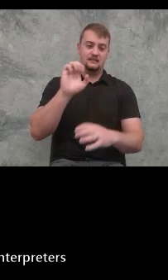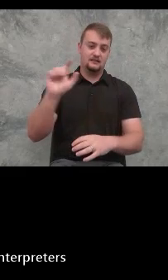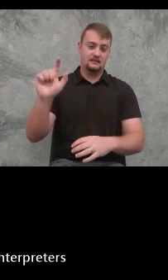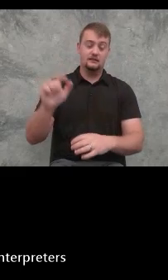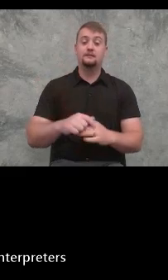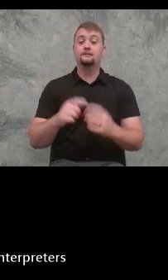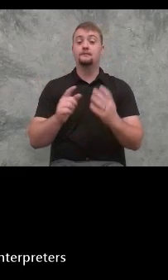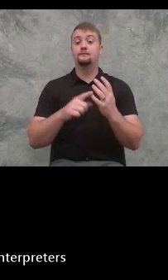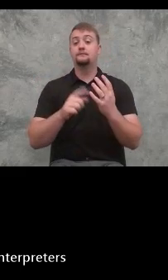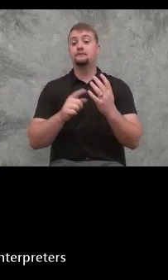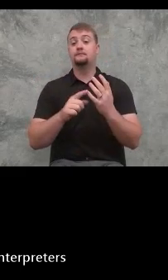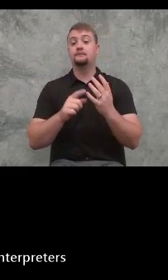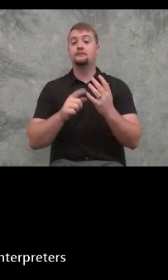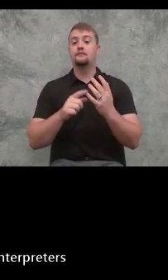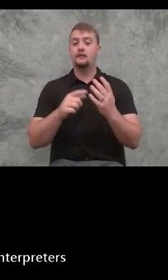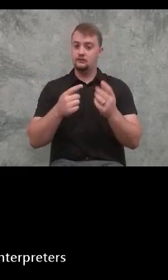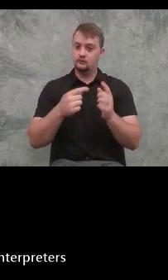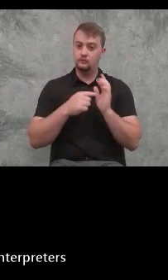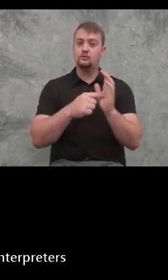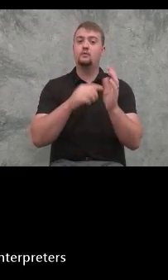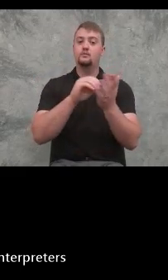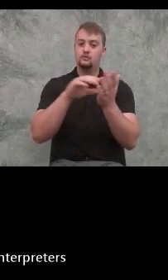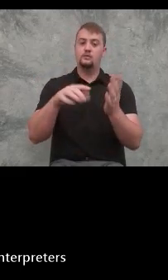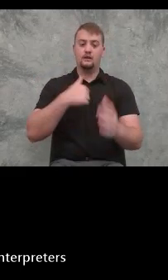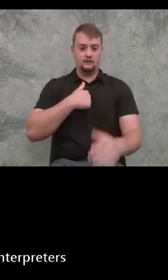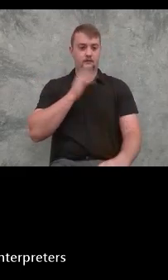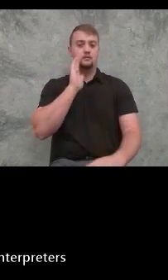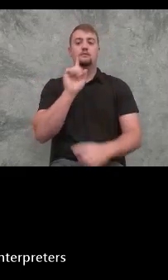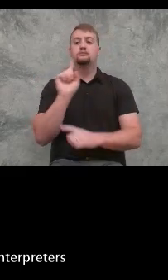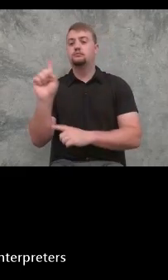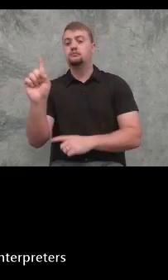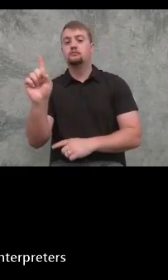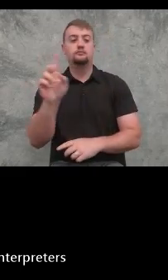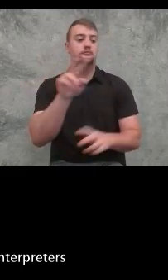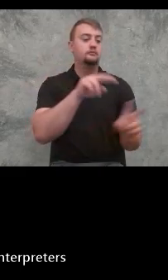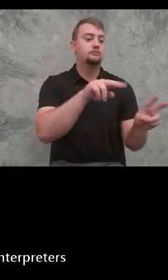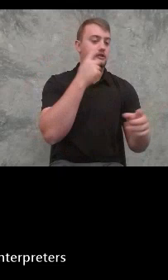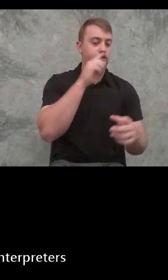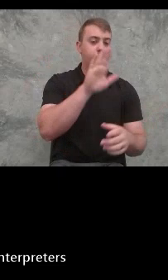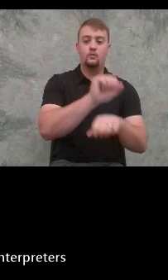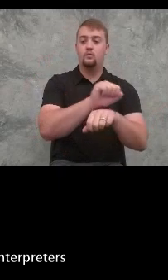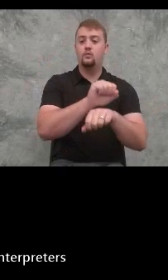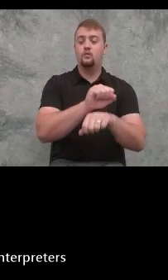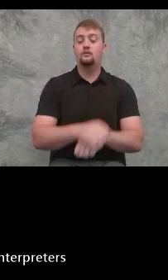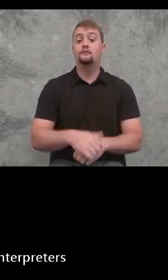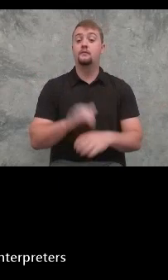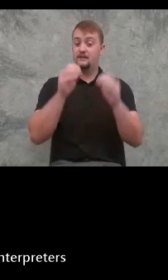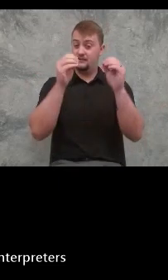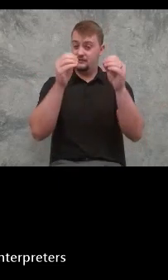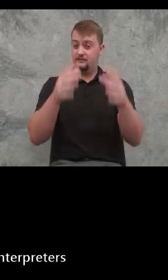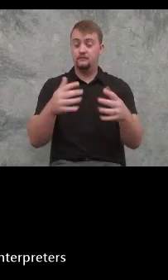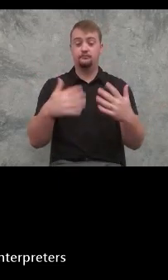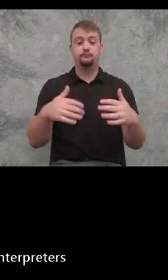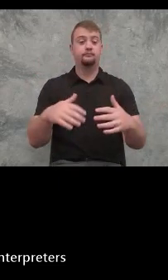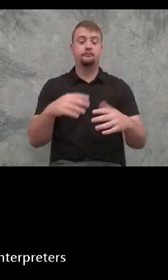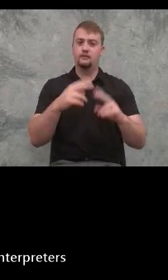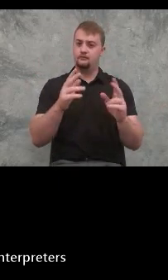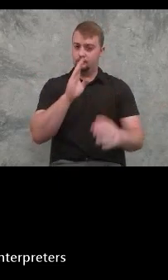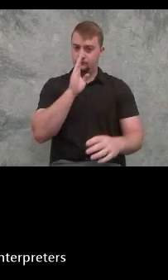telling the students I will come around and check your work. The teacher was also very explicit